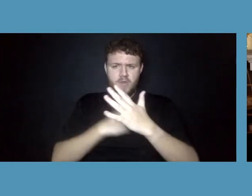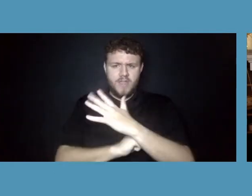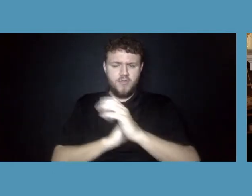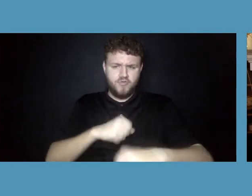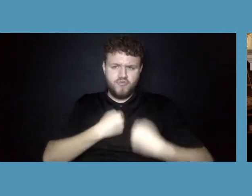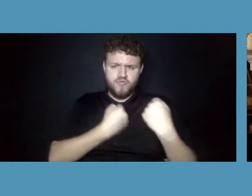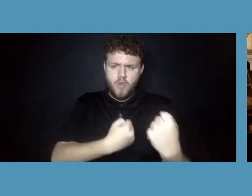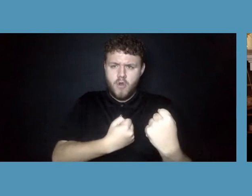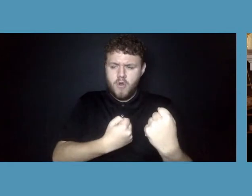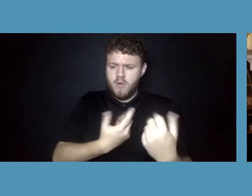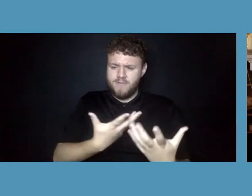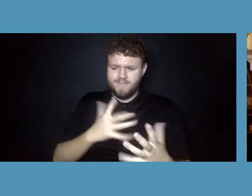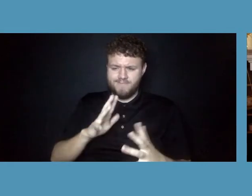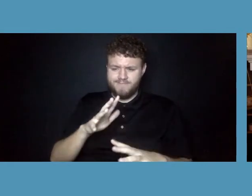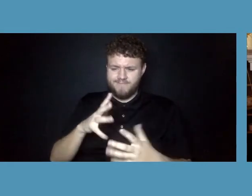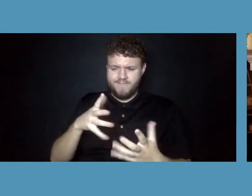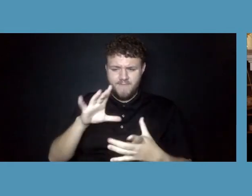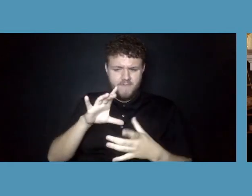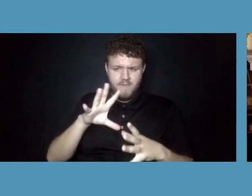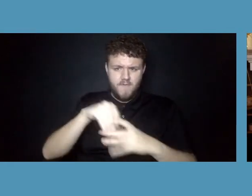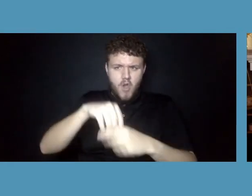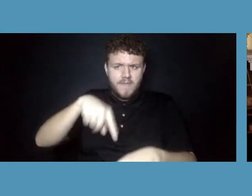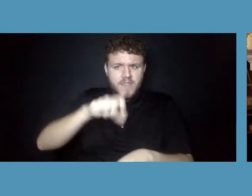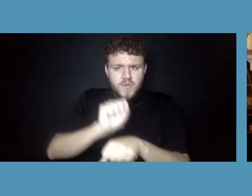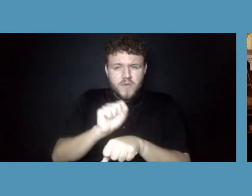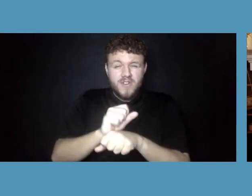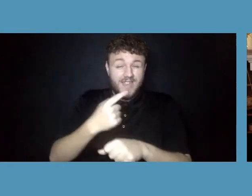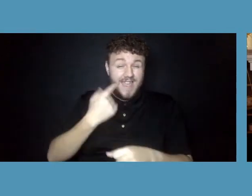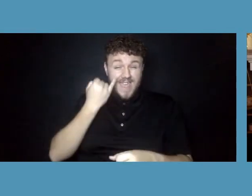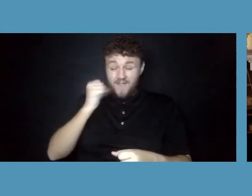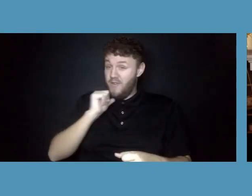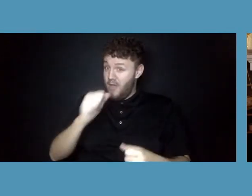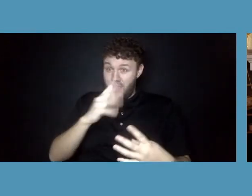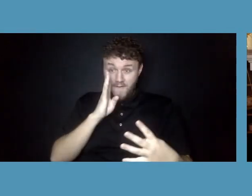If we didn't focus on these areas we would not be able to provide accessibility the way that